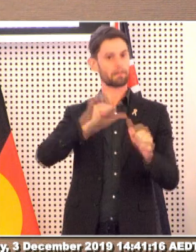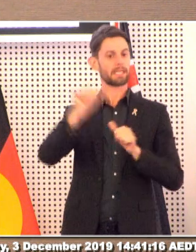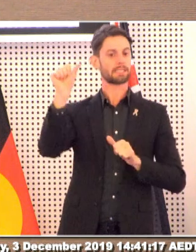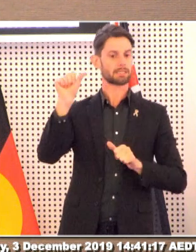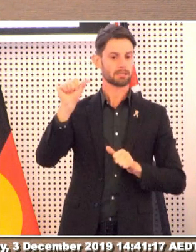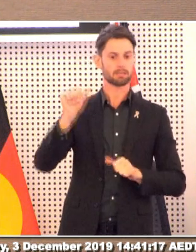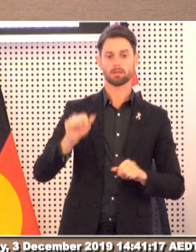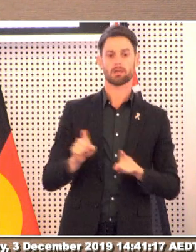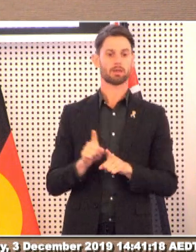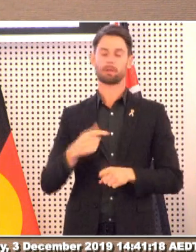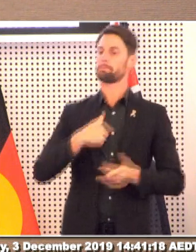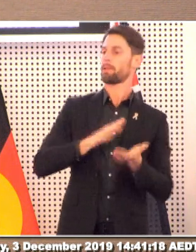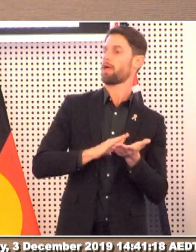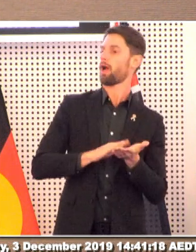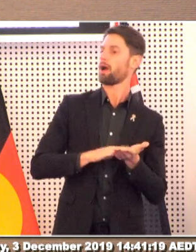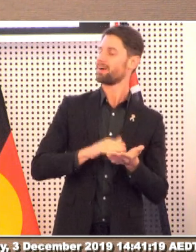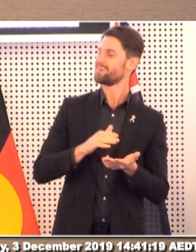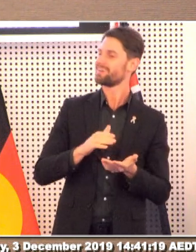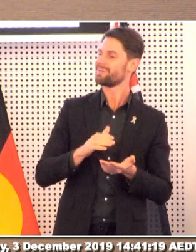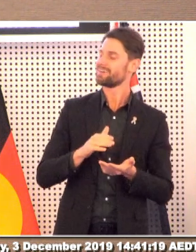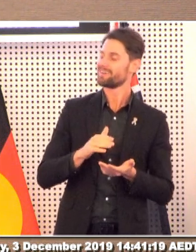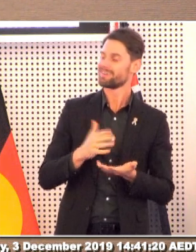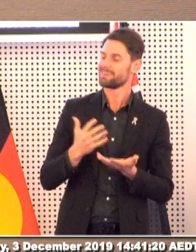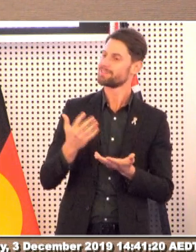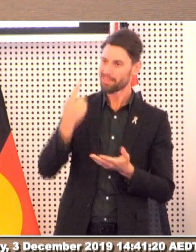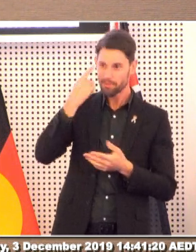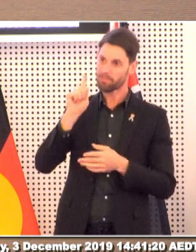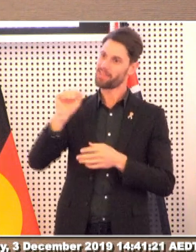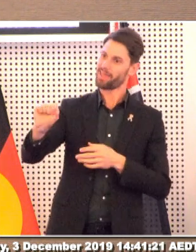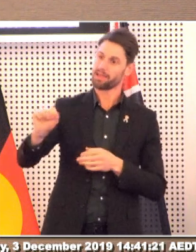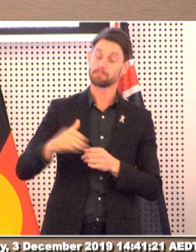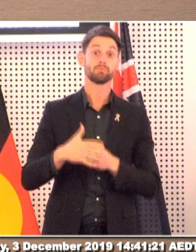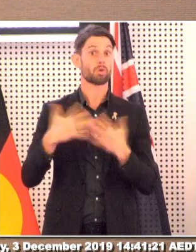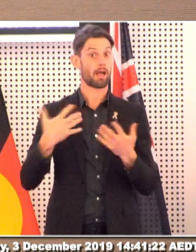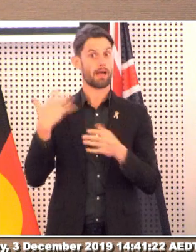So we still have that legislation but with the advent of the Human Rights Charter and